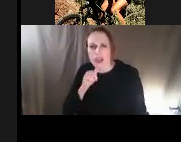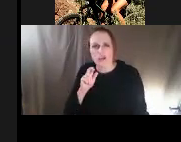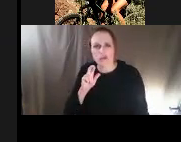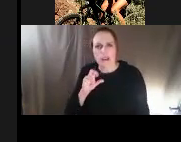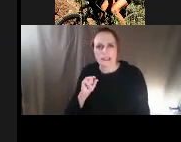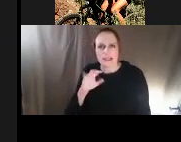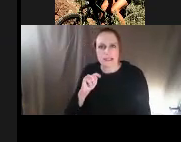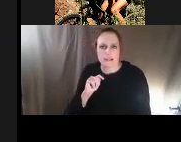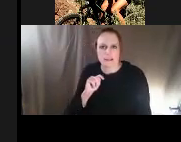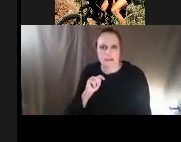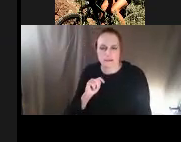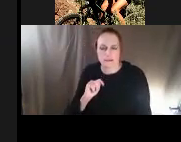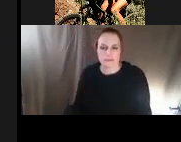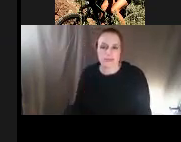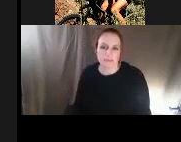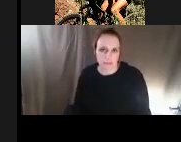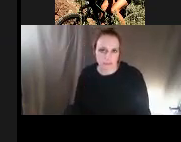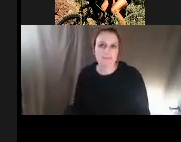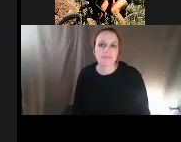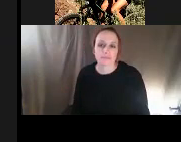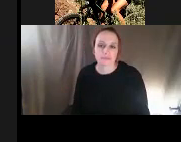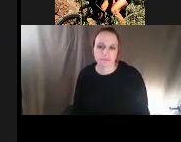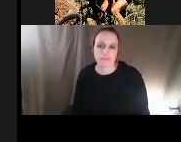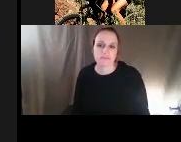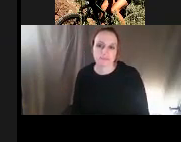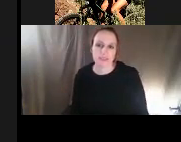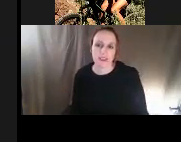really no different than gender oppression. I can't be racist.